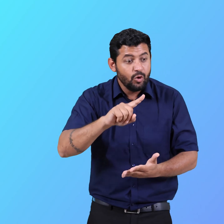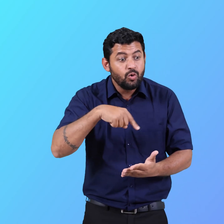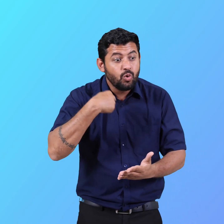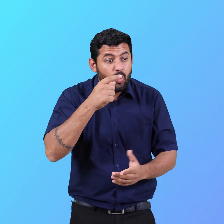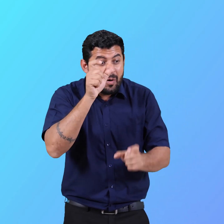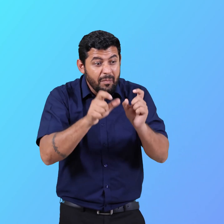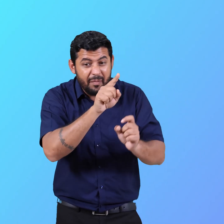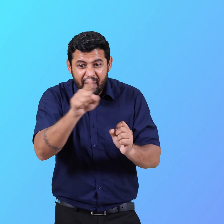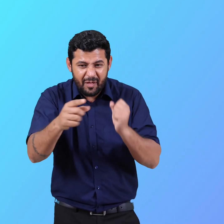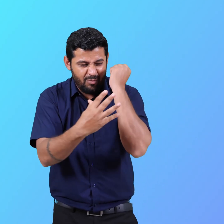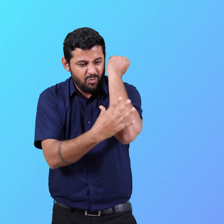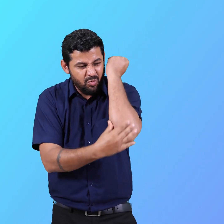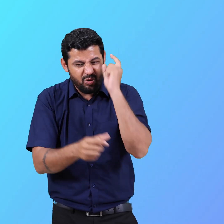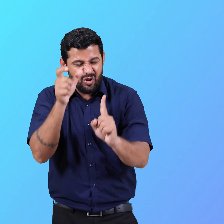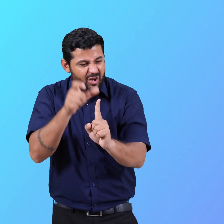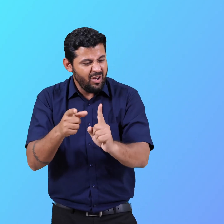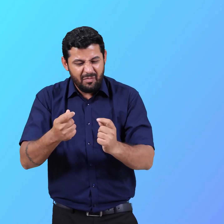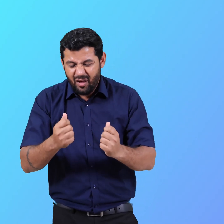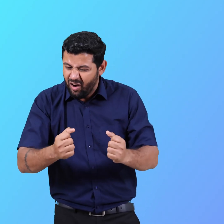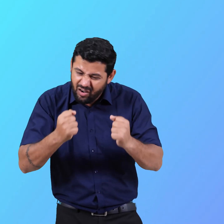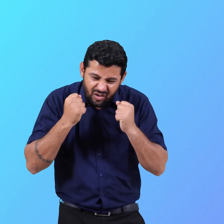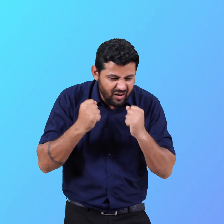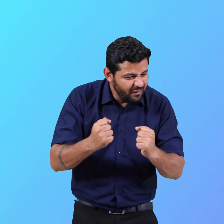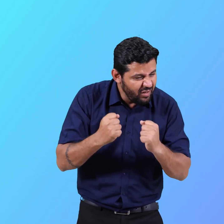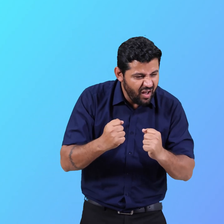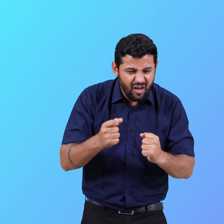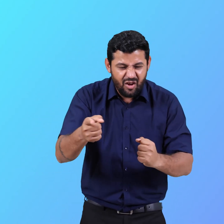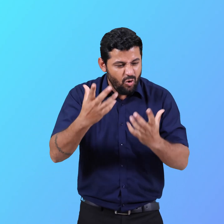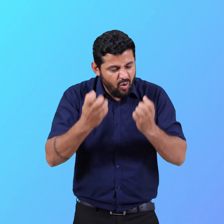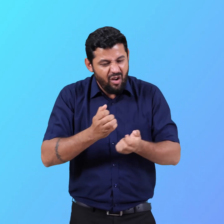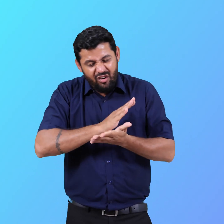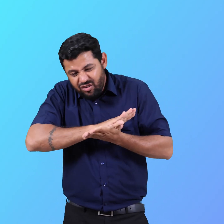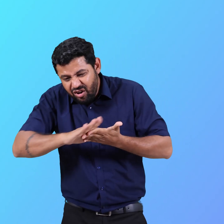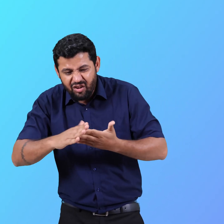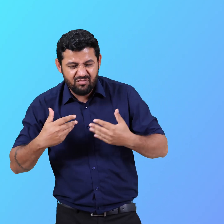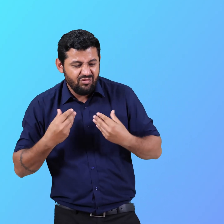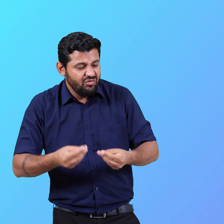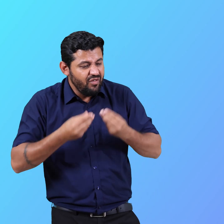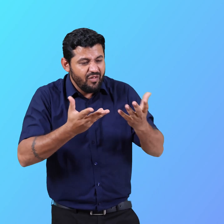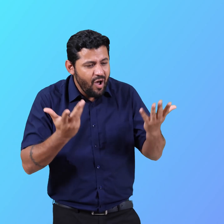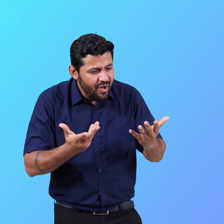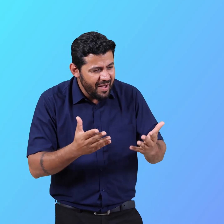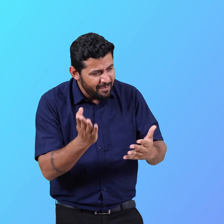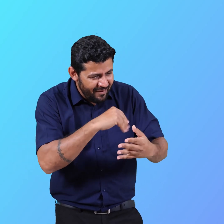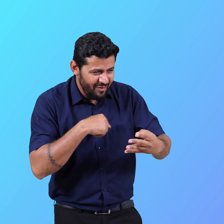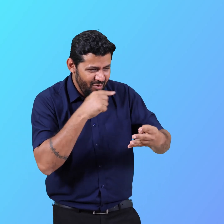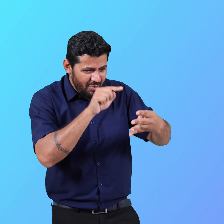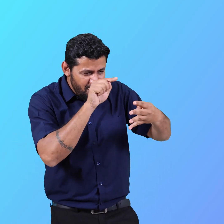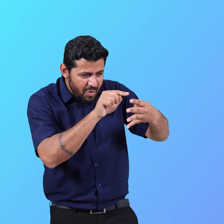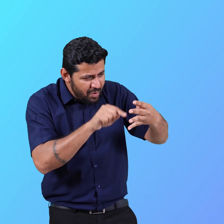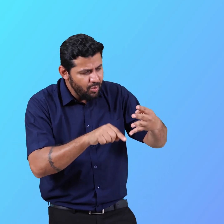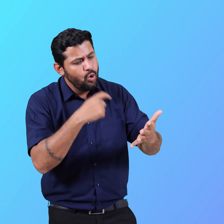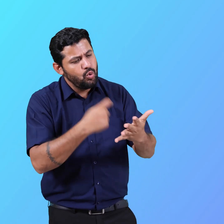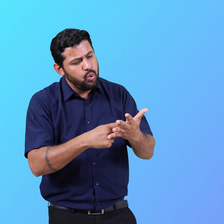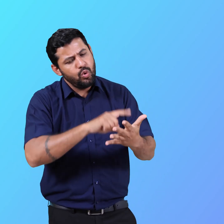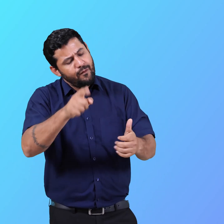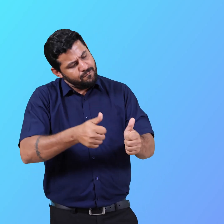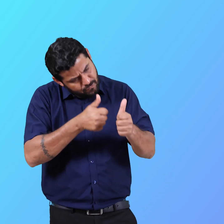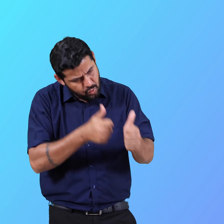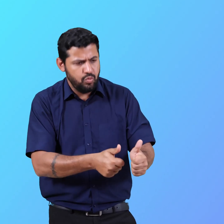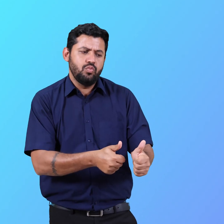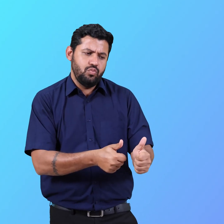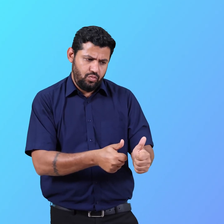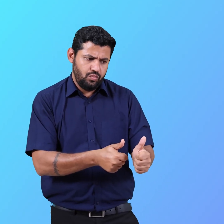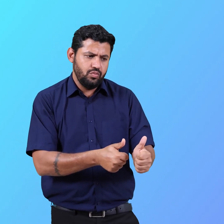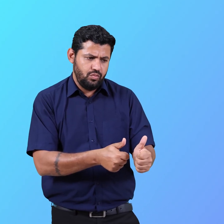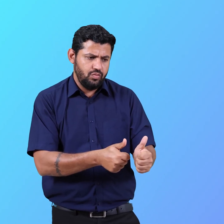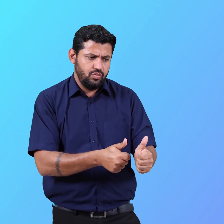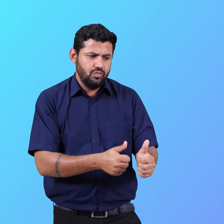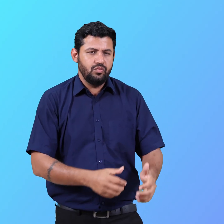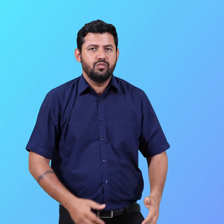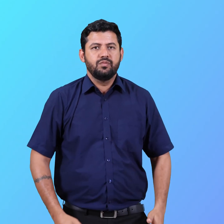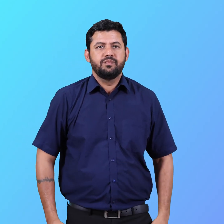This is the law for a person with a skin disease who cannot afford the sacrifices needed at the time of his cleansing.